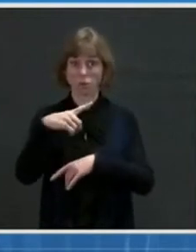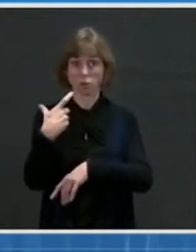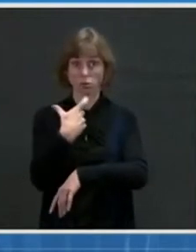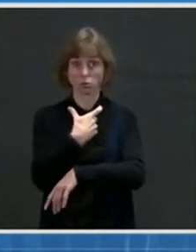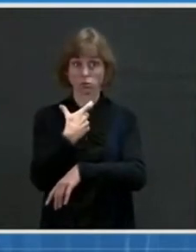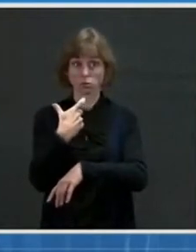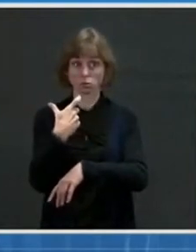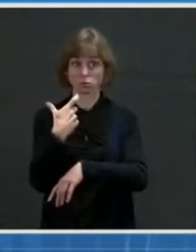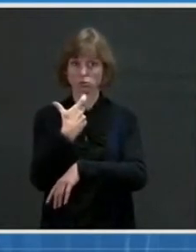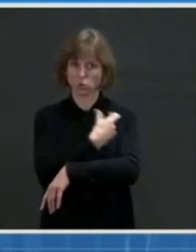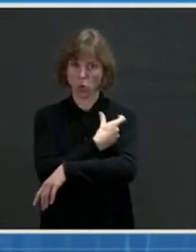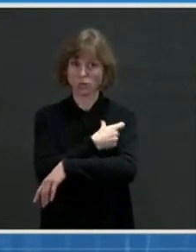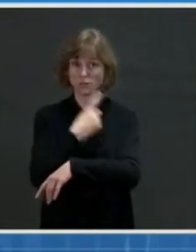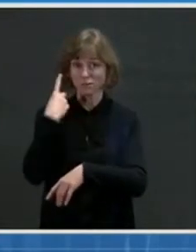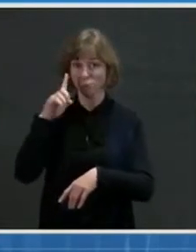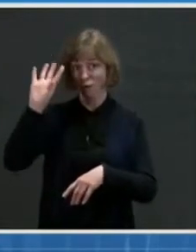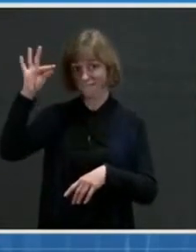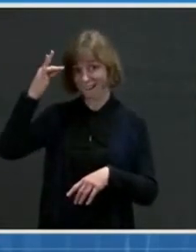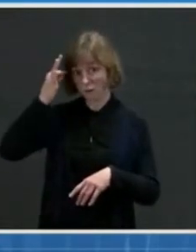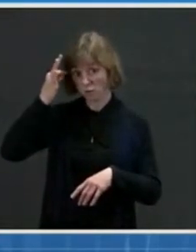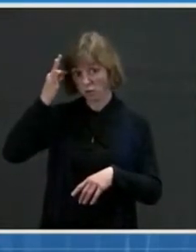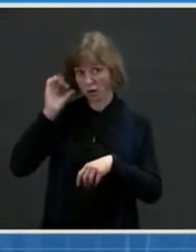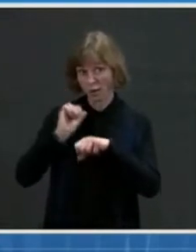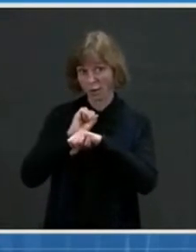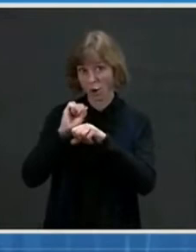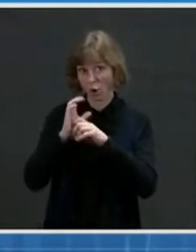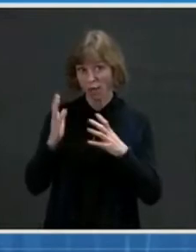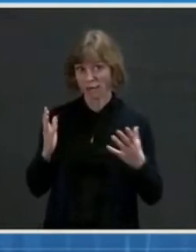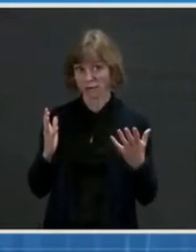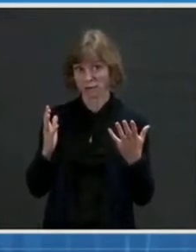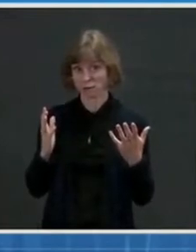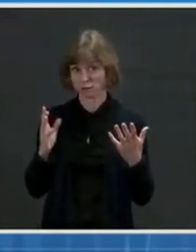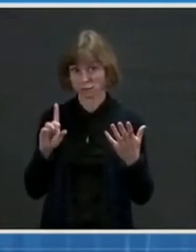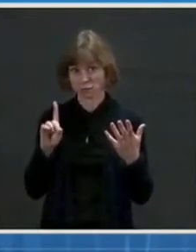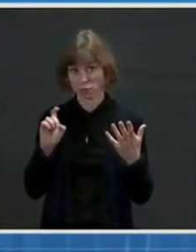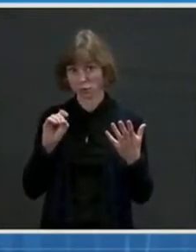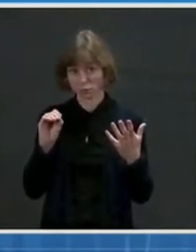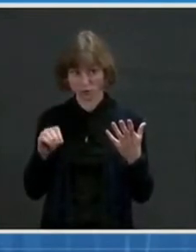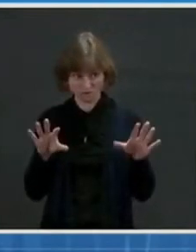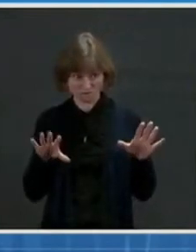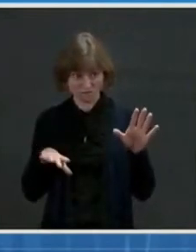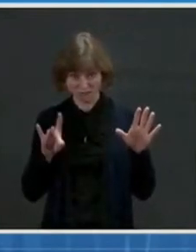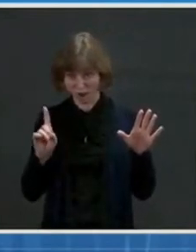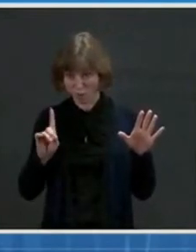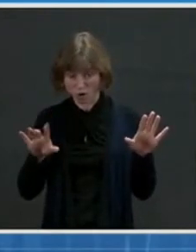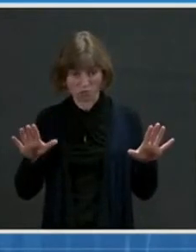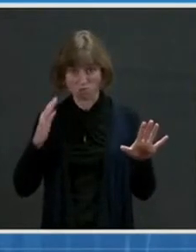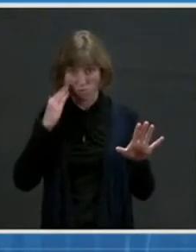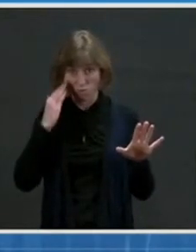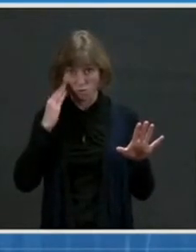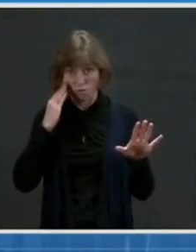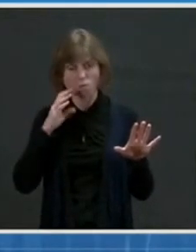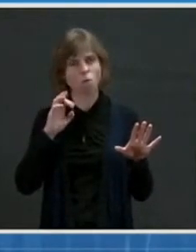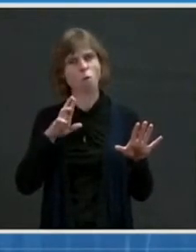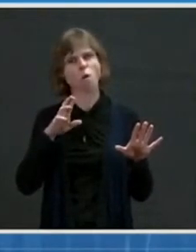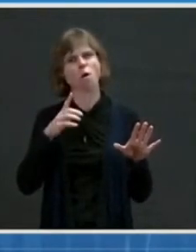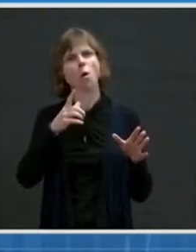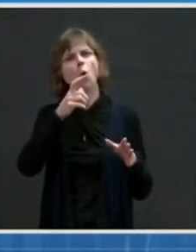HAVE ALL OF THE DOSES THAT HAVE